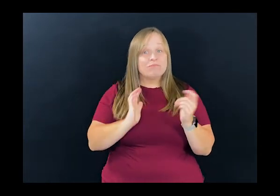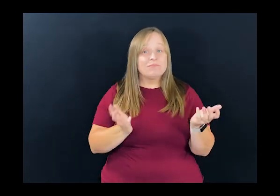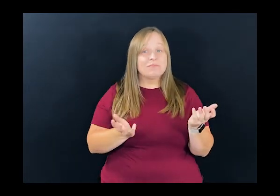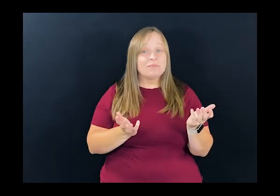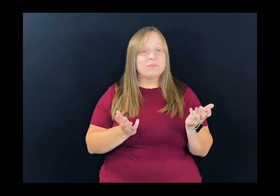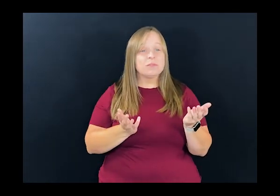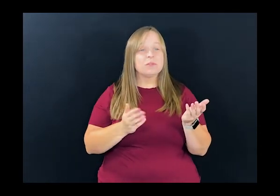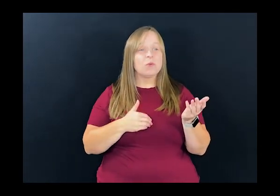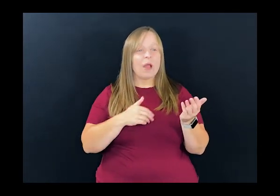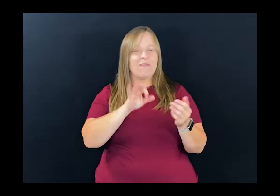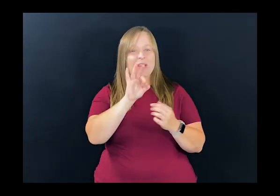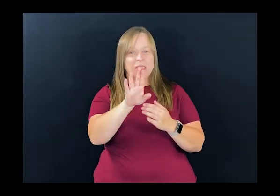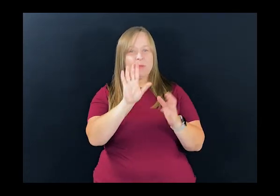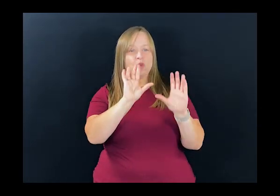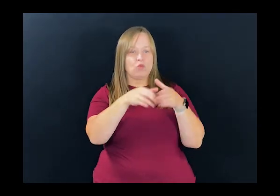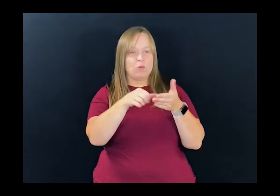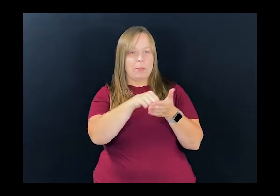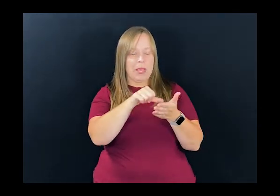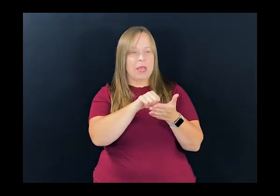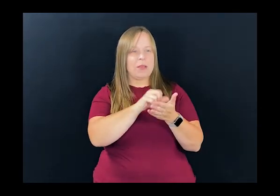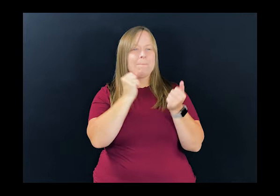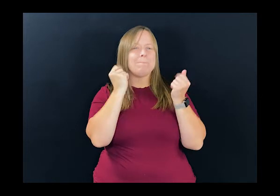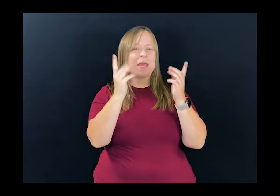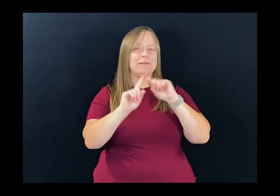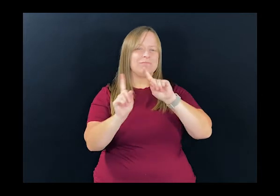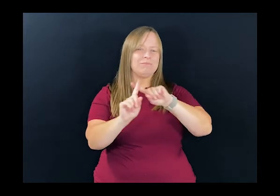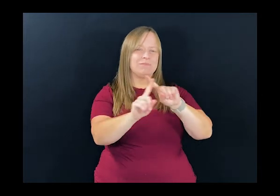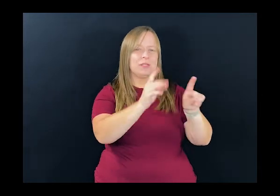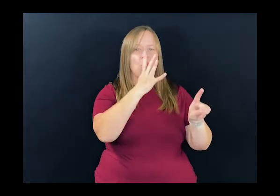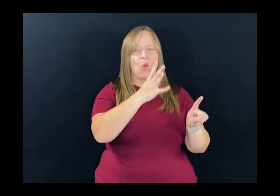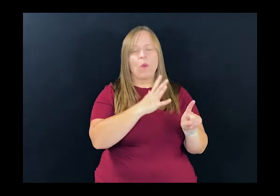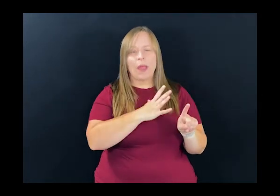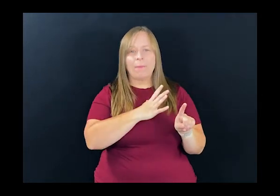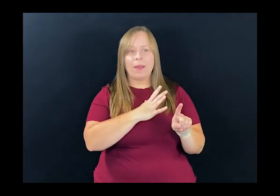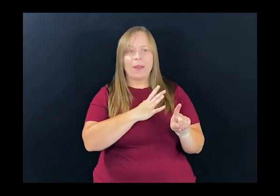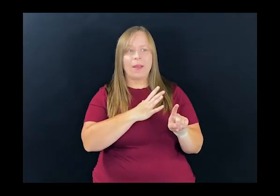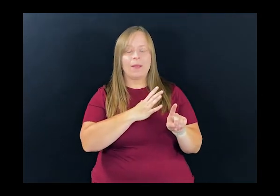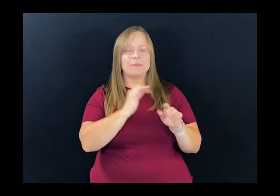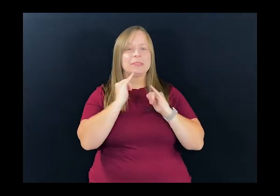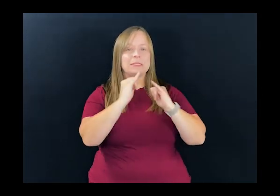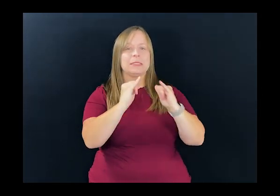And so when we came to this Facebook group page, there were many women who were having the same